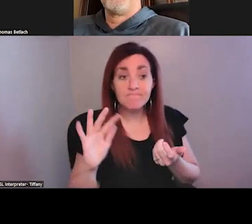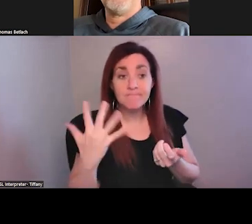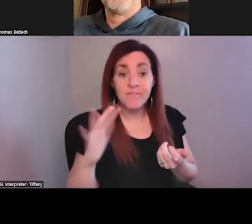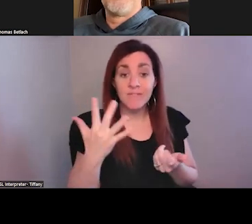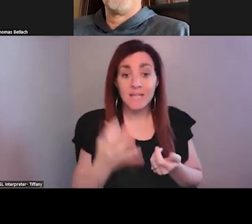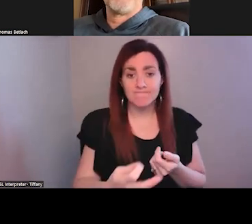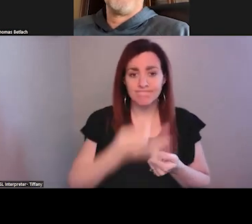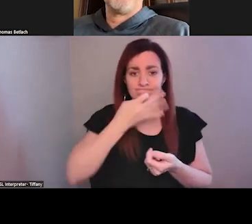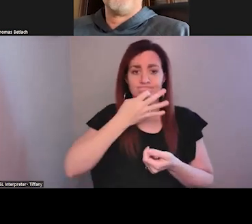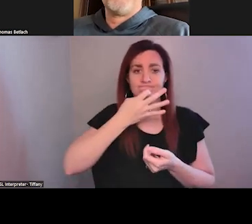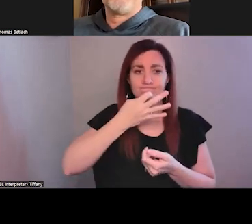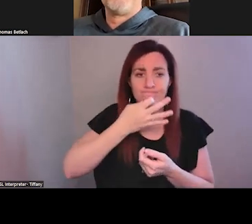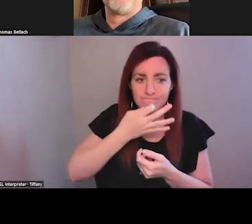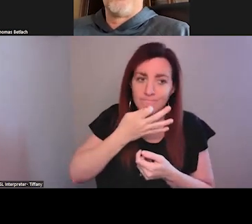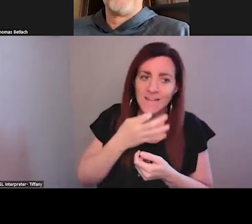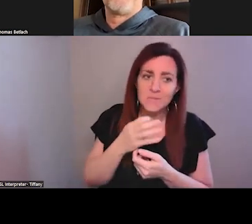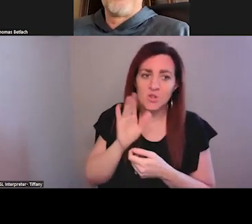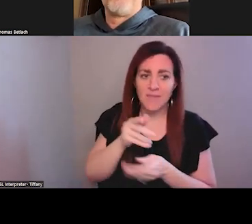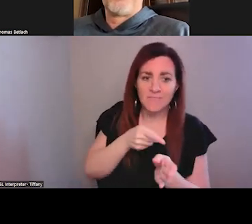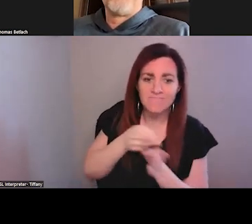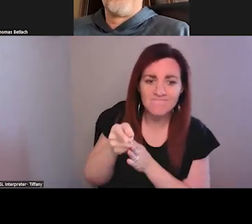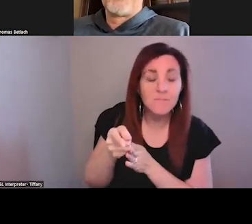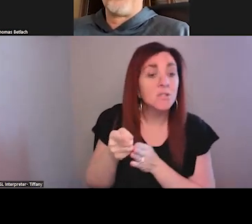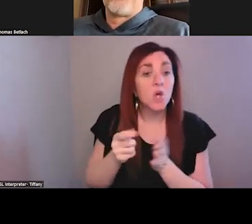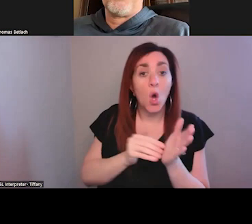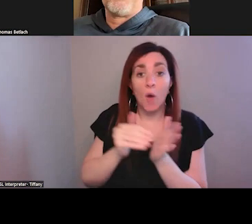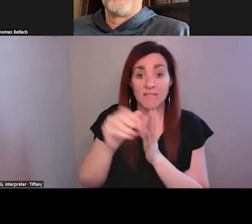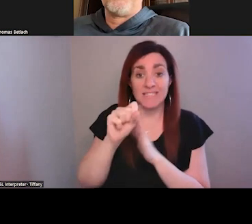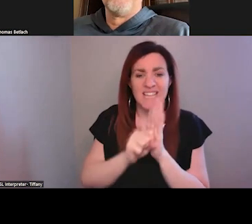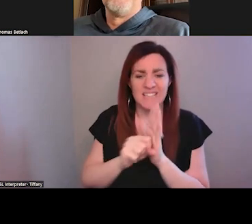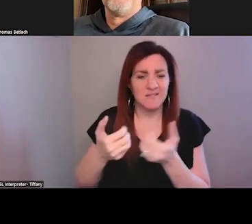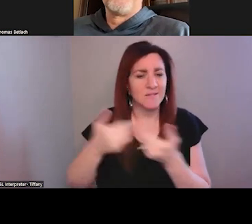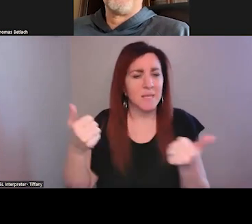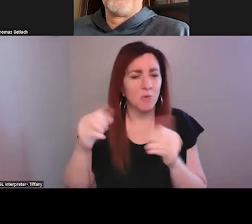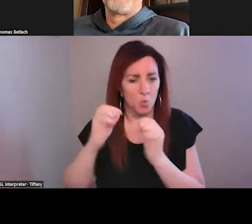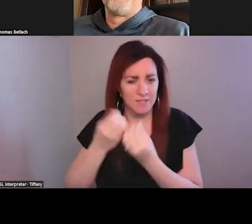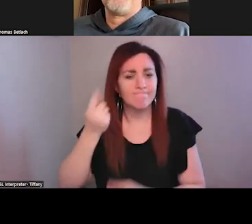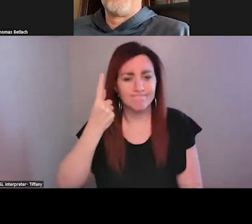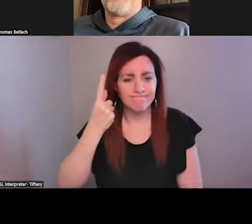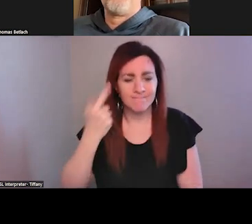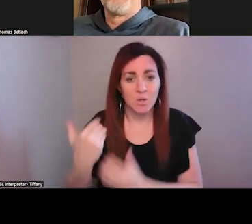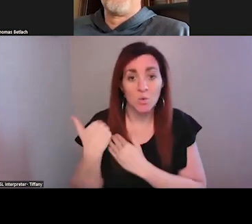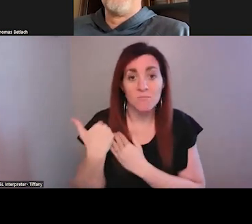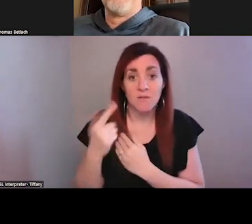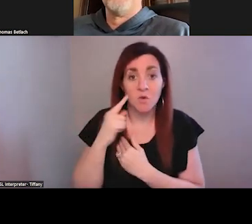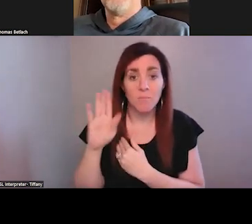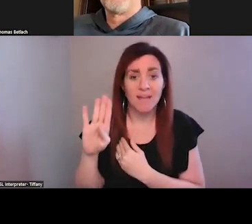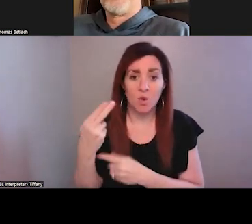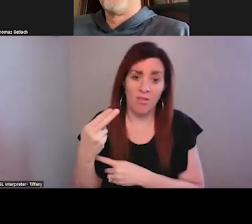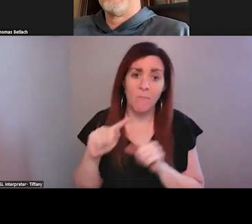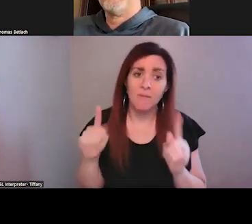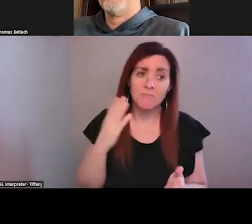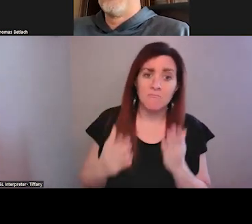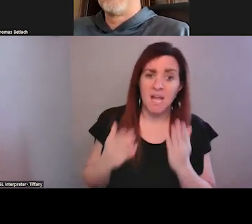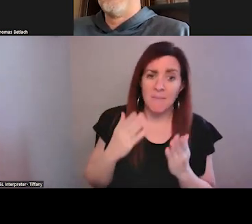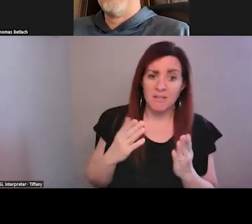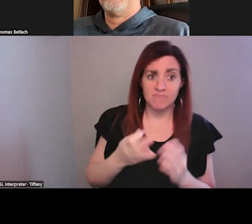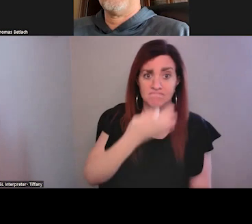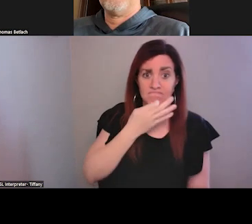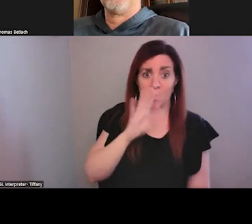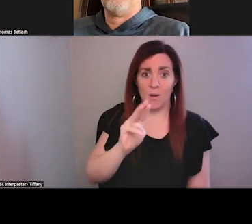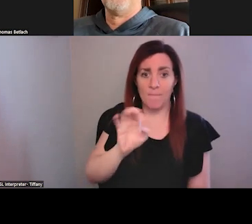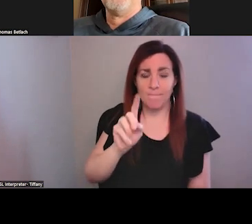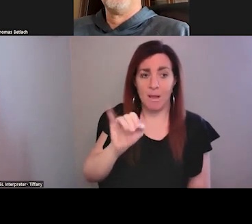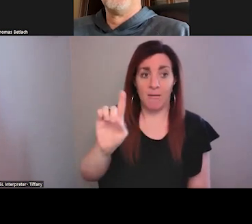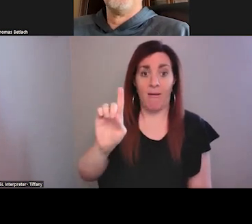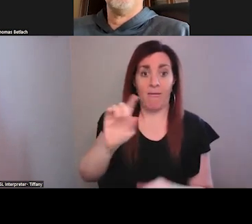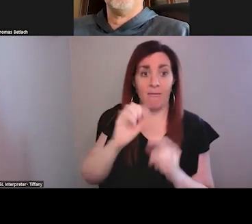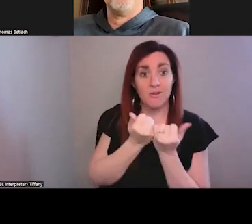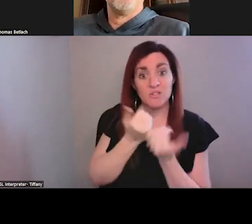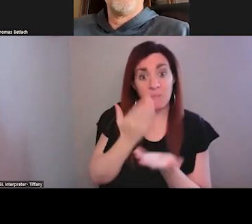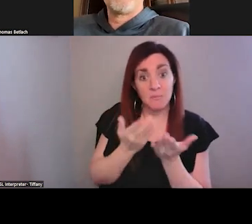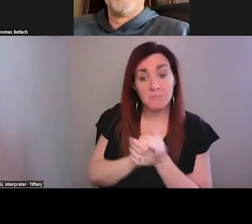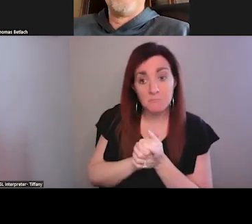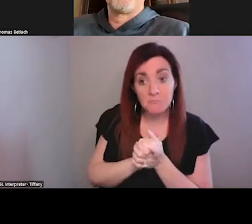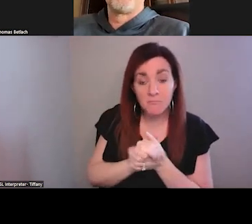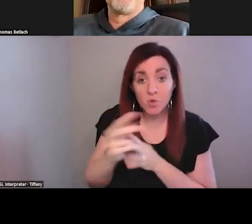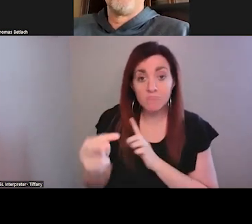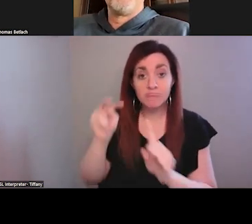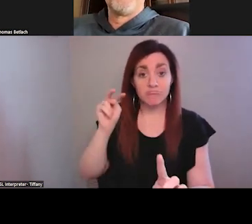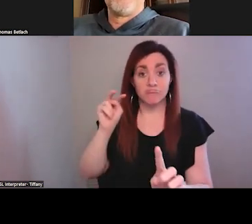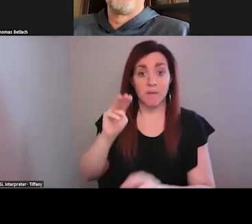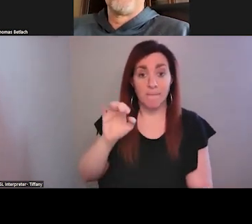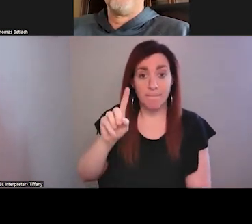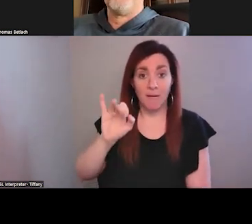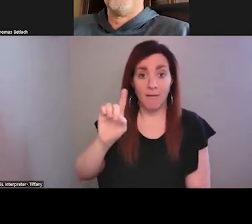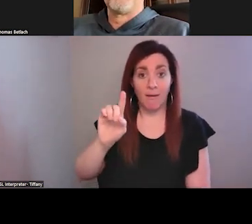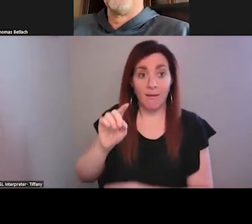EXPERTISE. DO YOU VIEW MEDICAID AS A SOURCE OF BEING ABLE TO GO TO IN TERMS